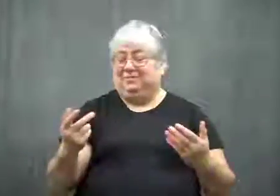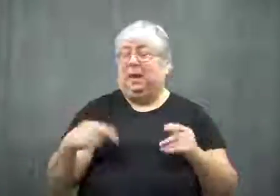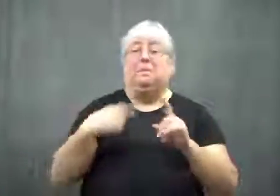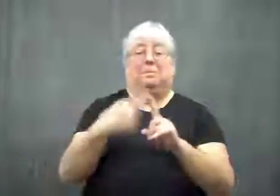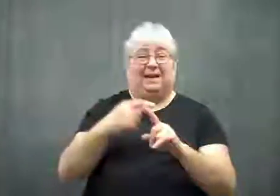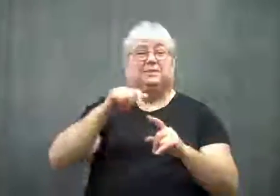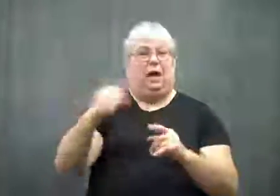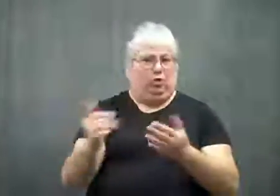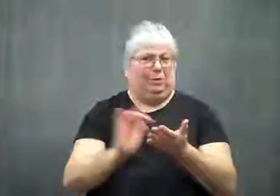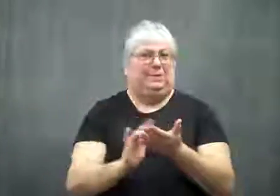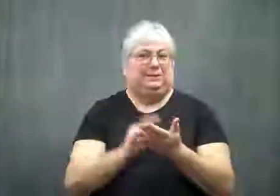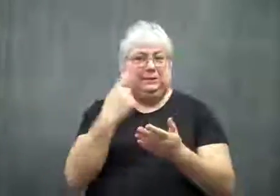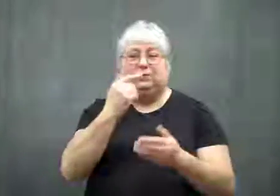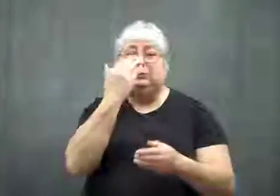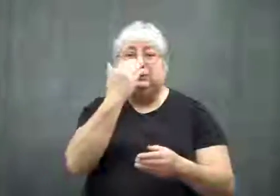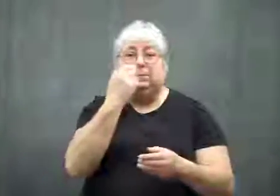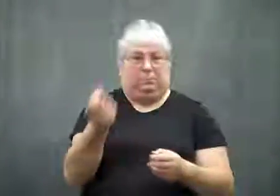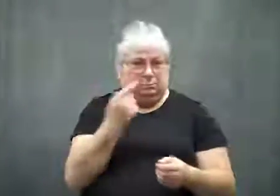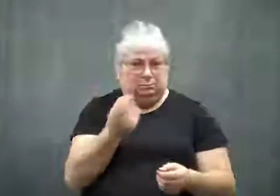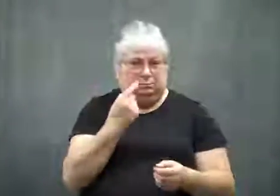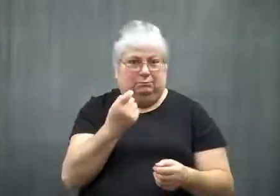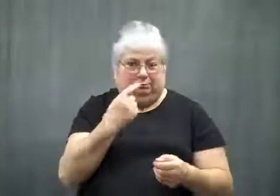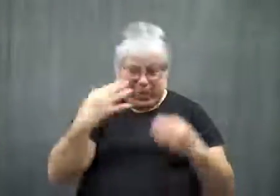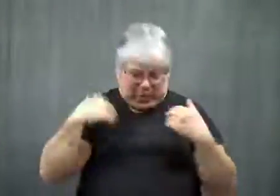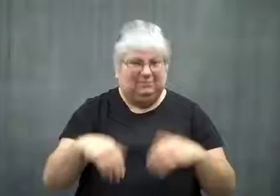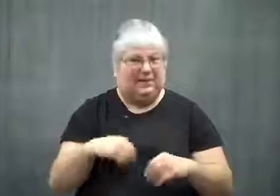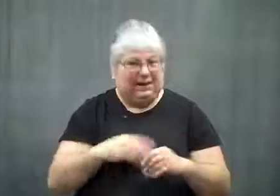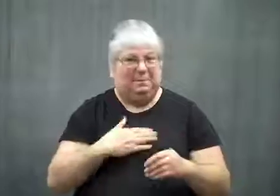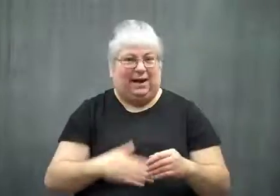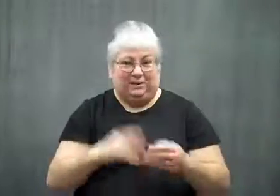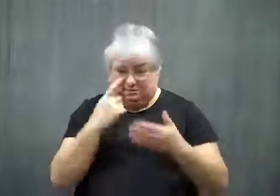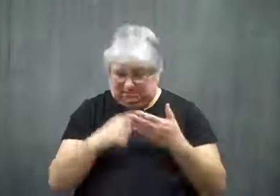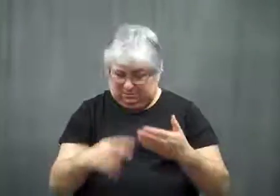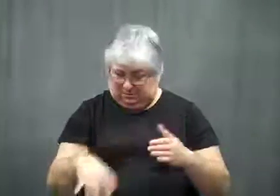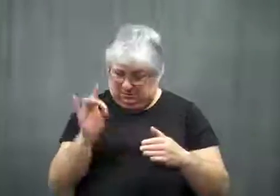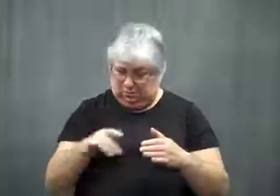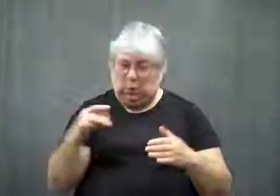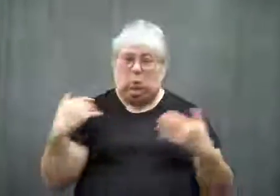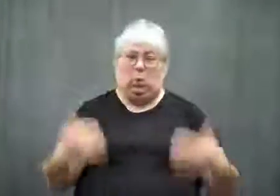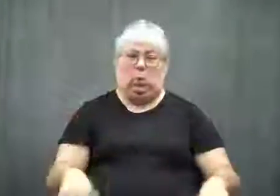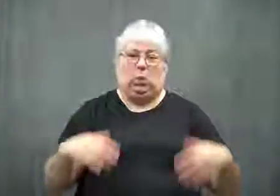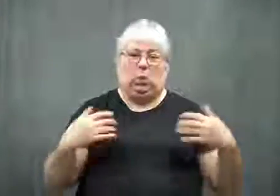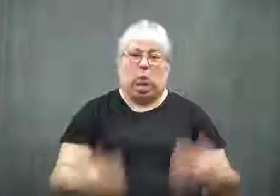Other sleeping medications were found in his body as well.